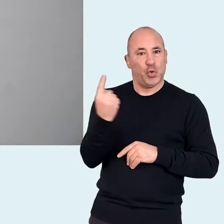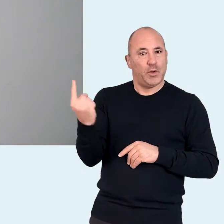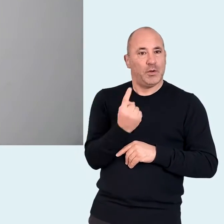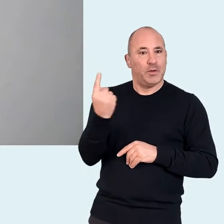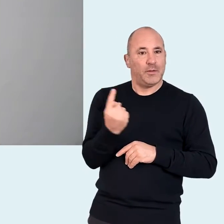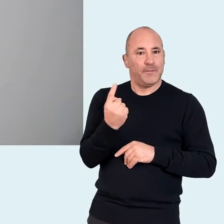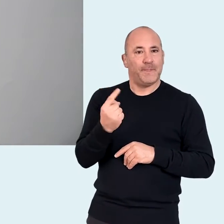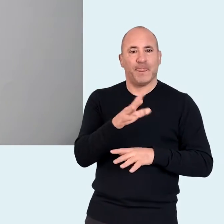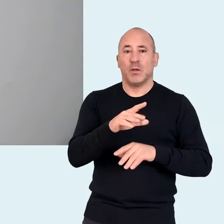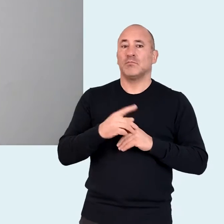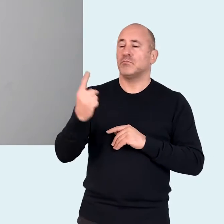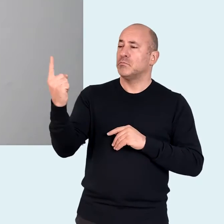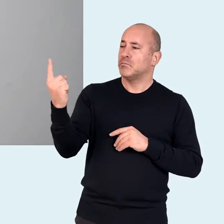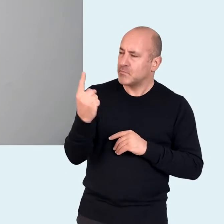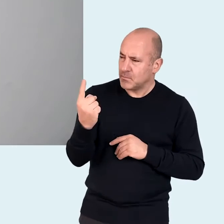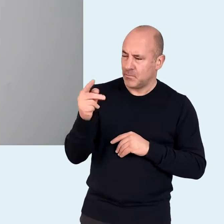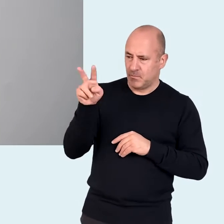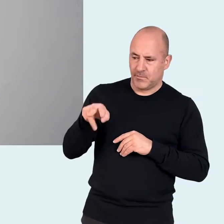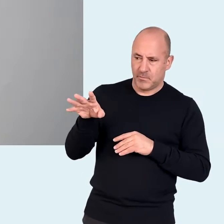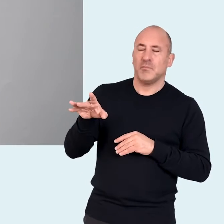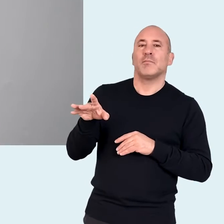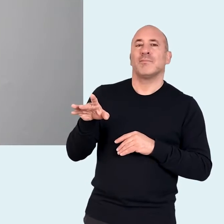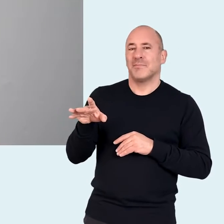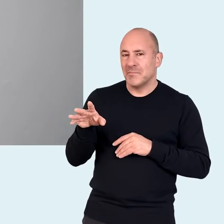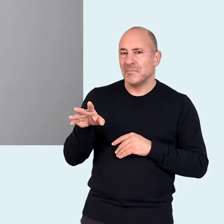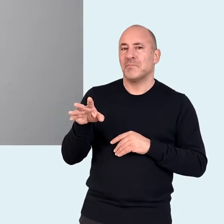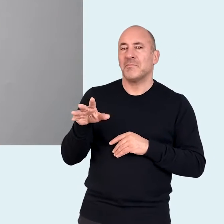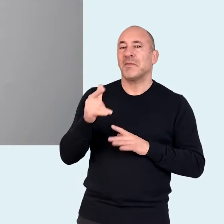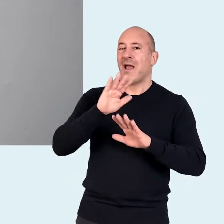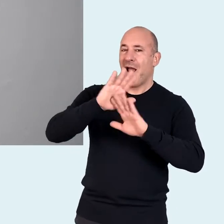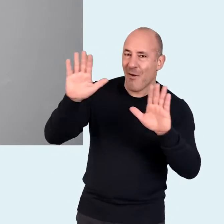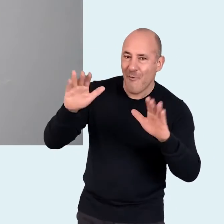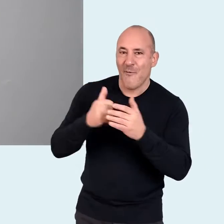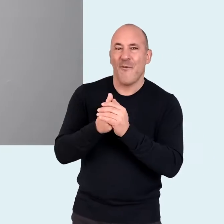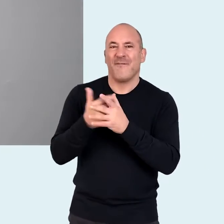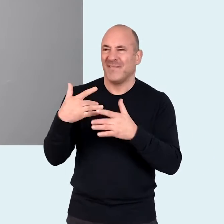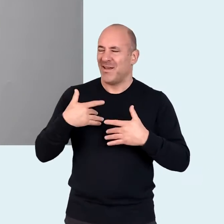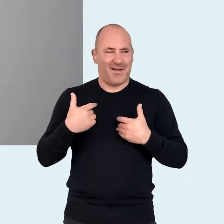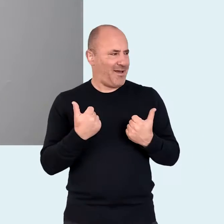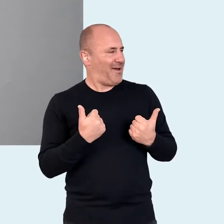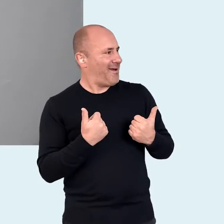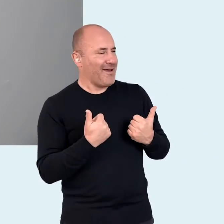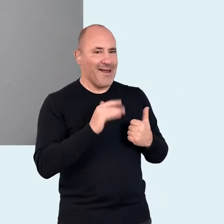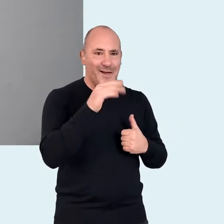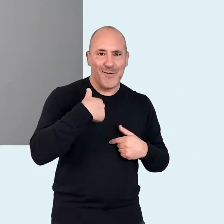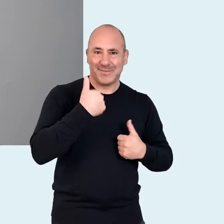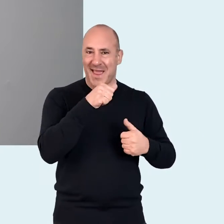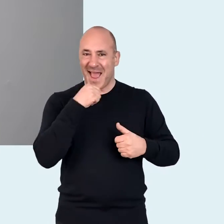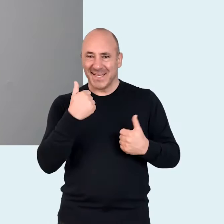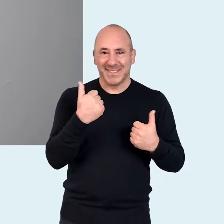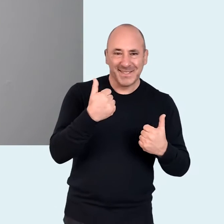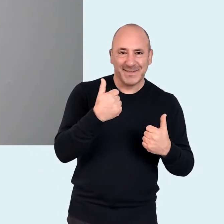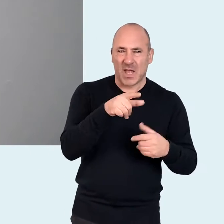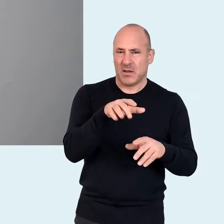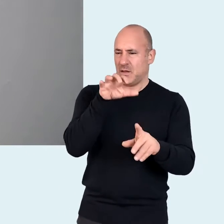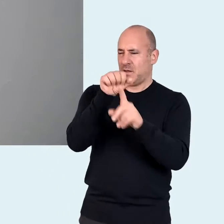students as they enter. So taking the time to notice how someone comes in, greeting them,